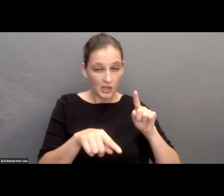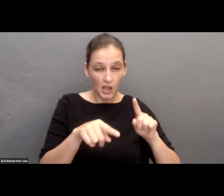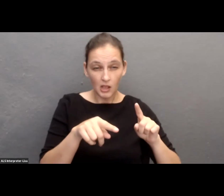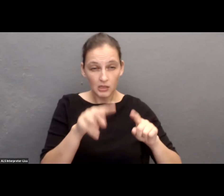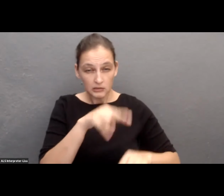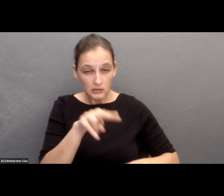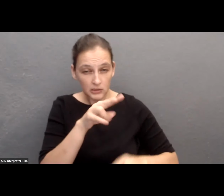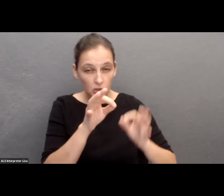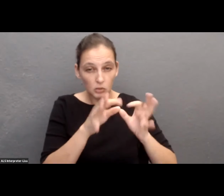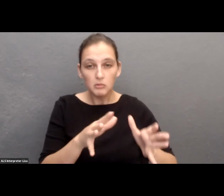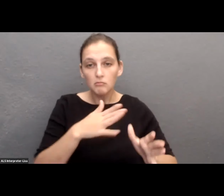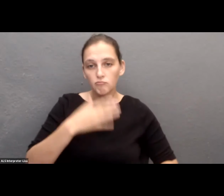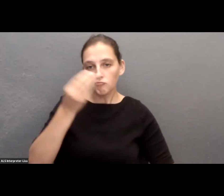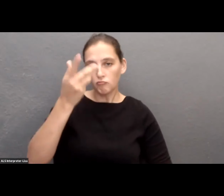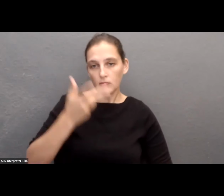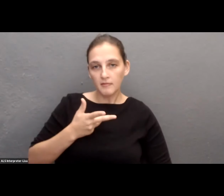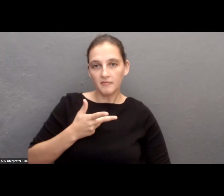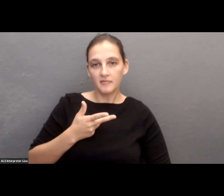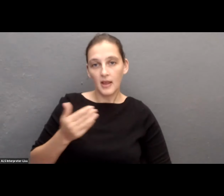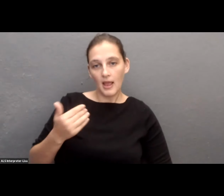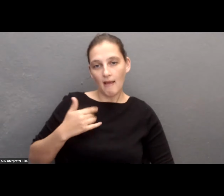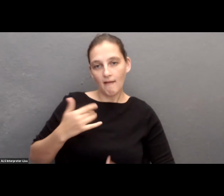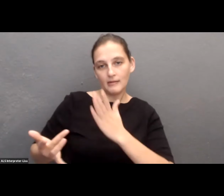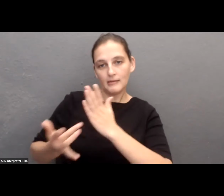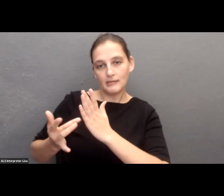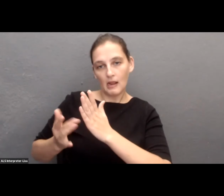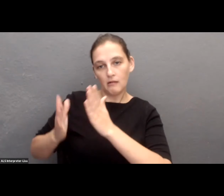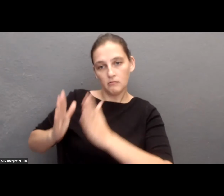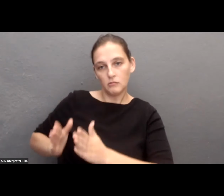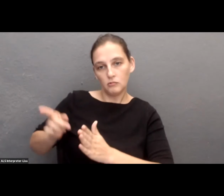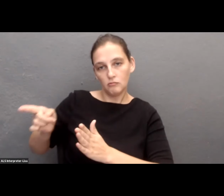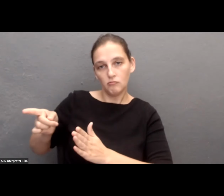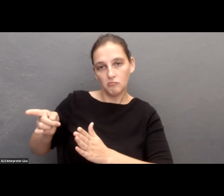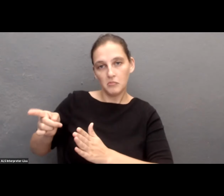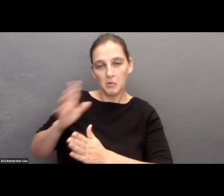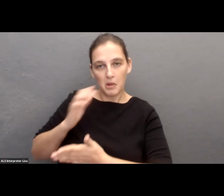to help, we have a technical facilitator who's helping us today.